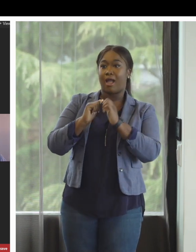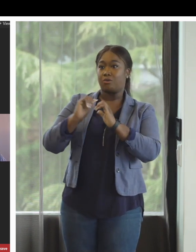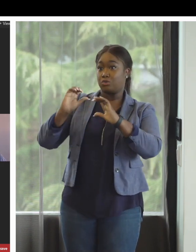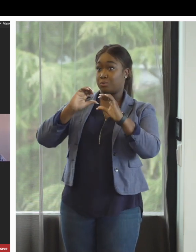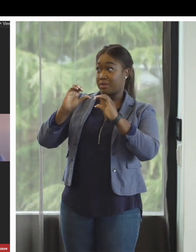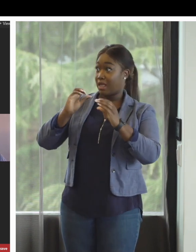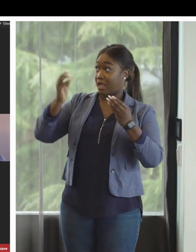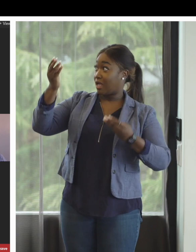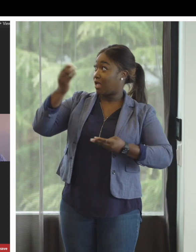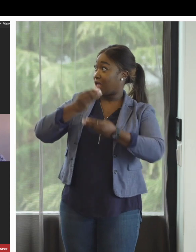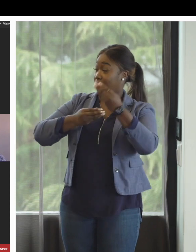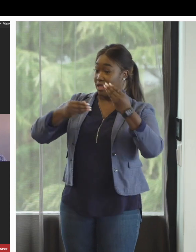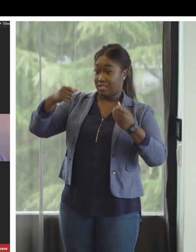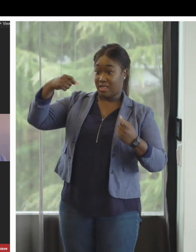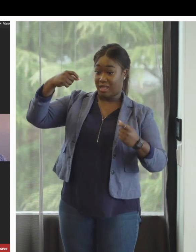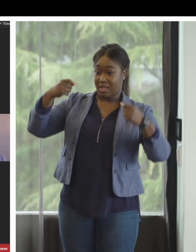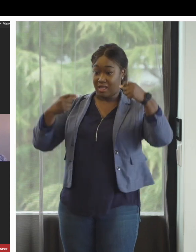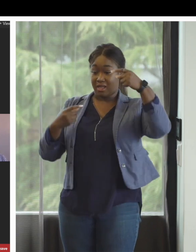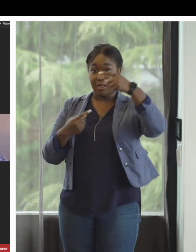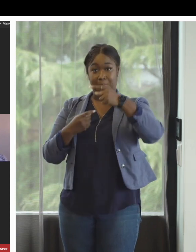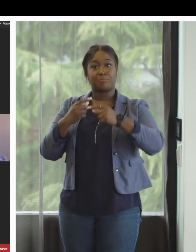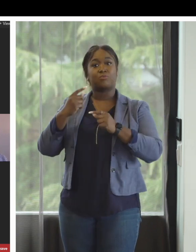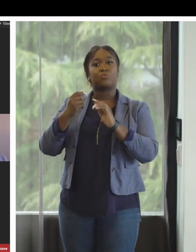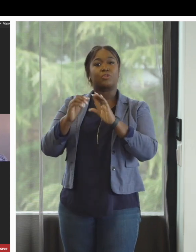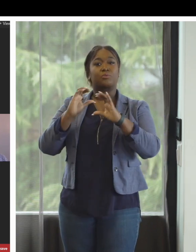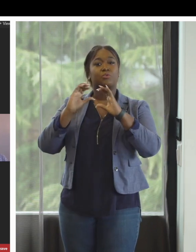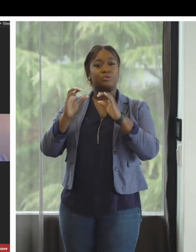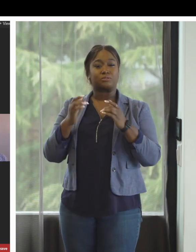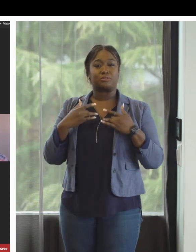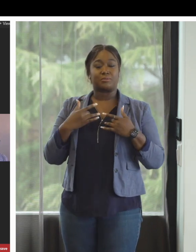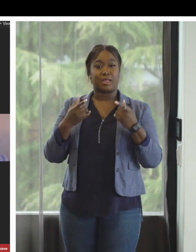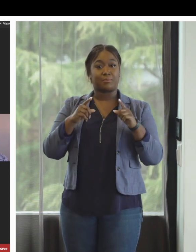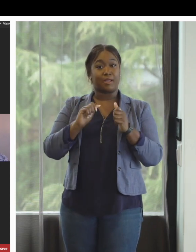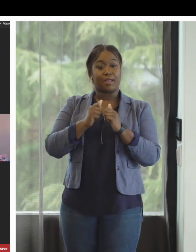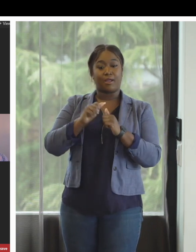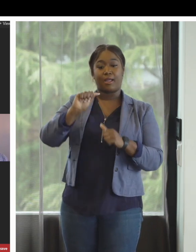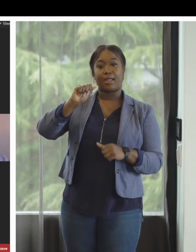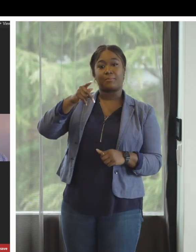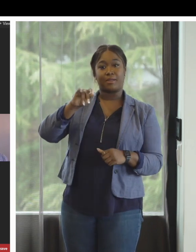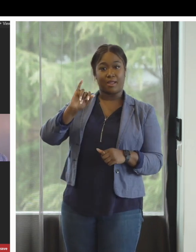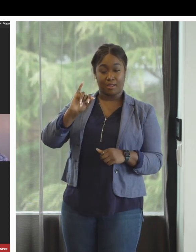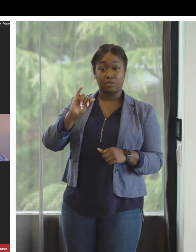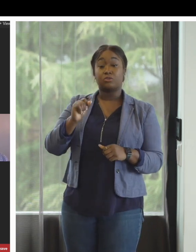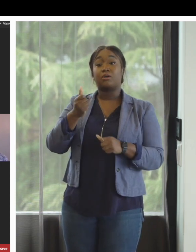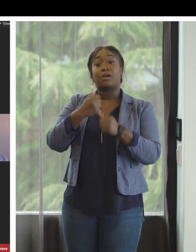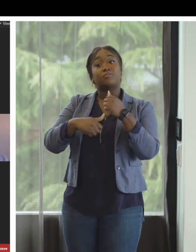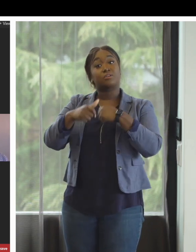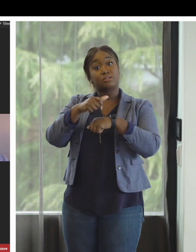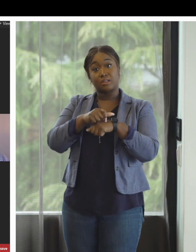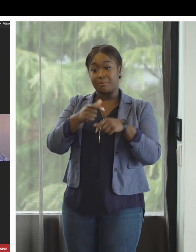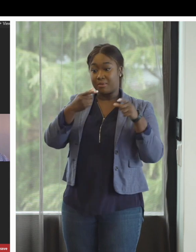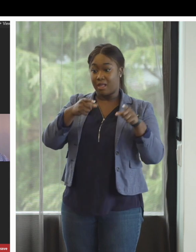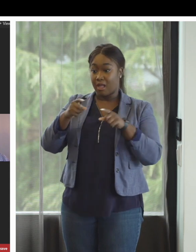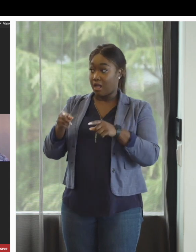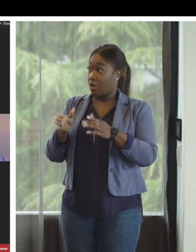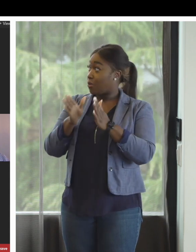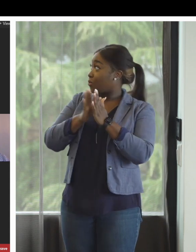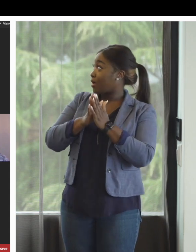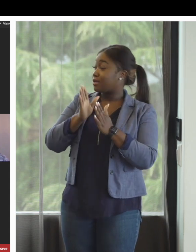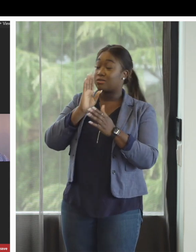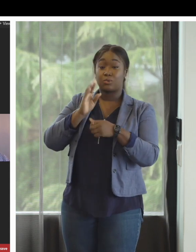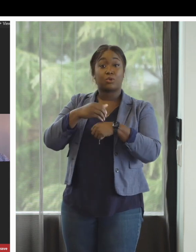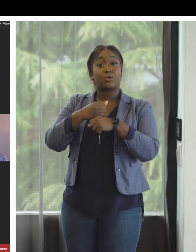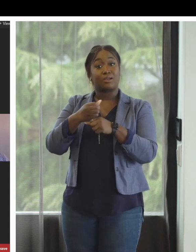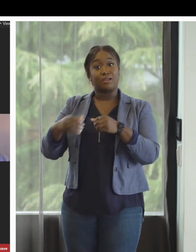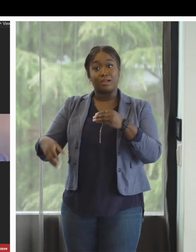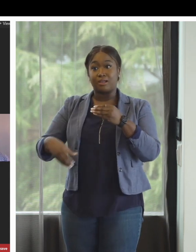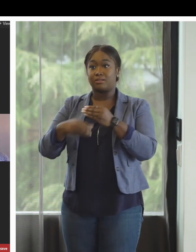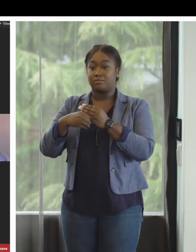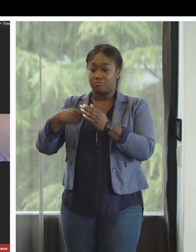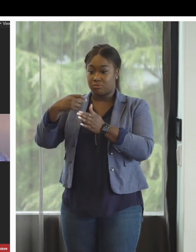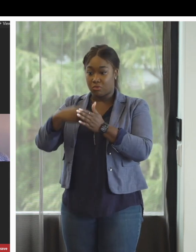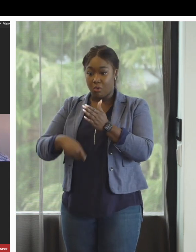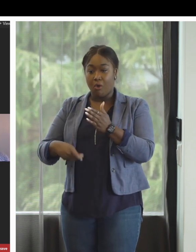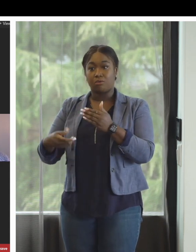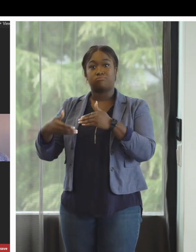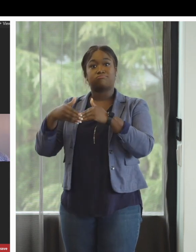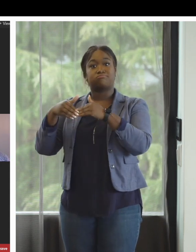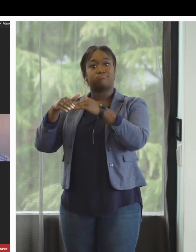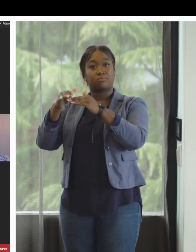that communicates through API, an additional cost because They have to develop